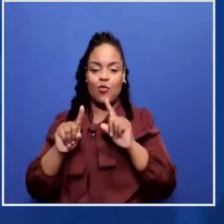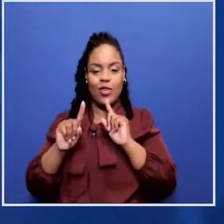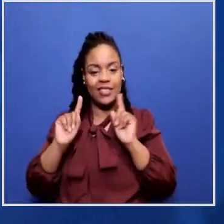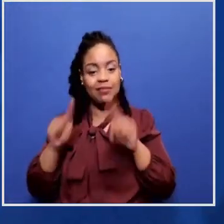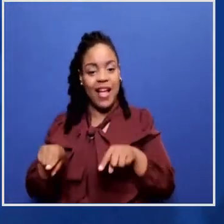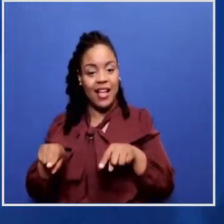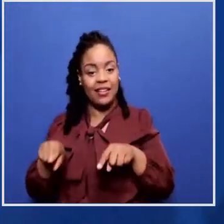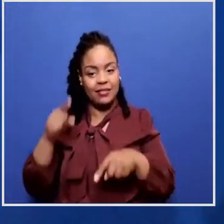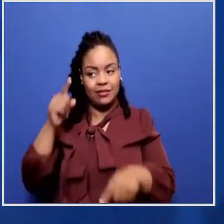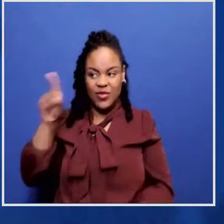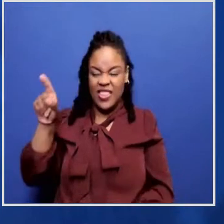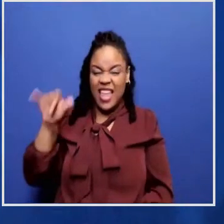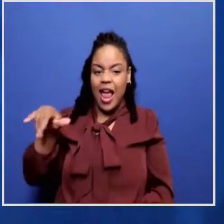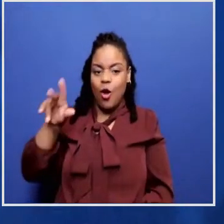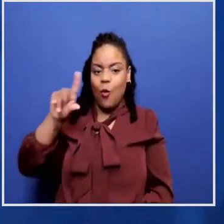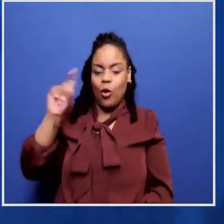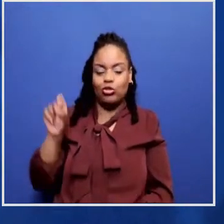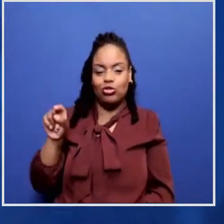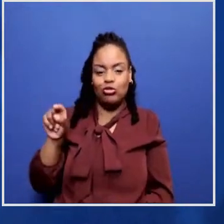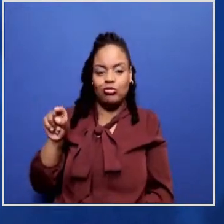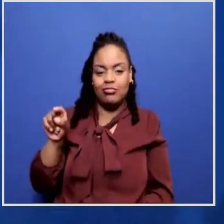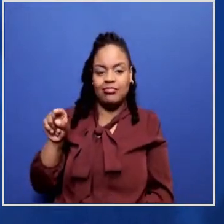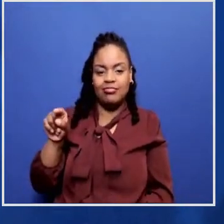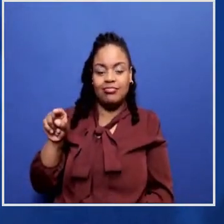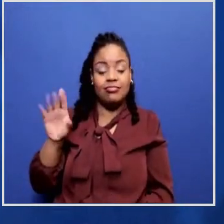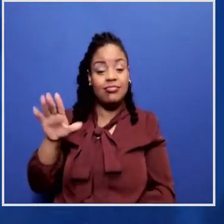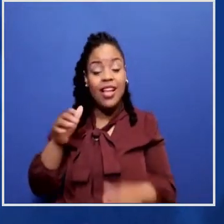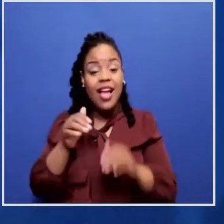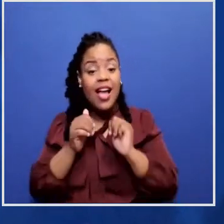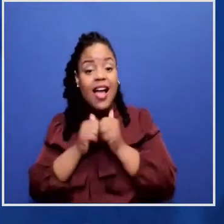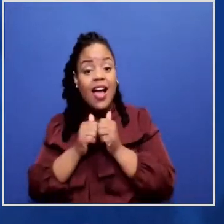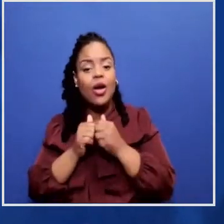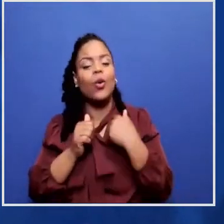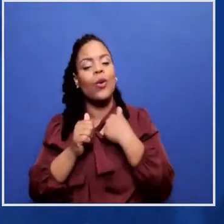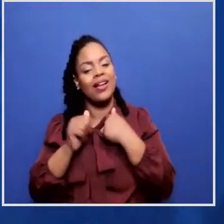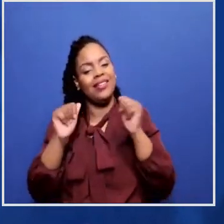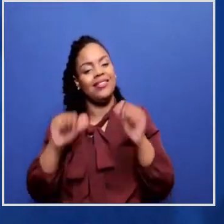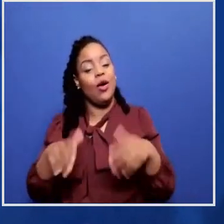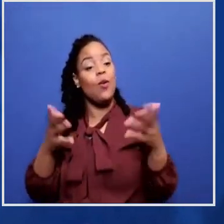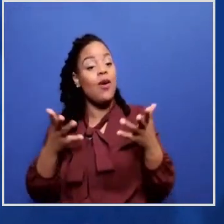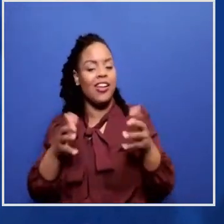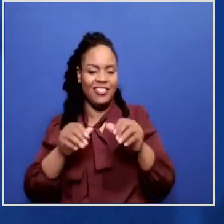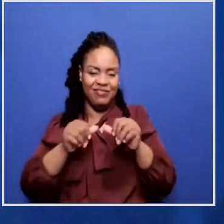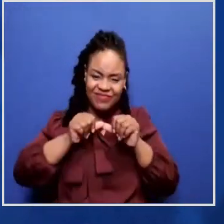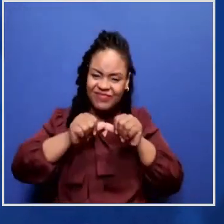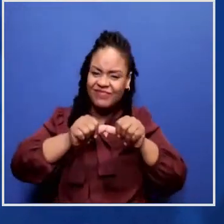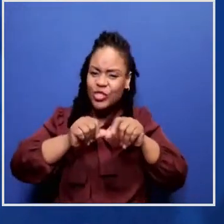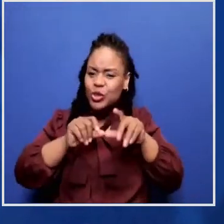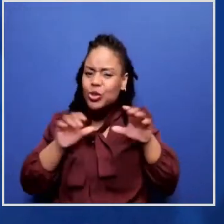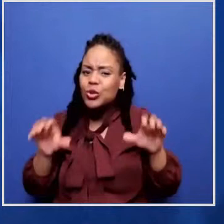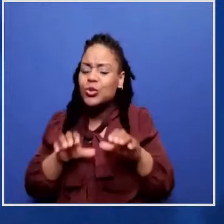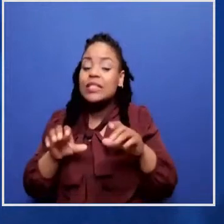THAT QUESTION BY SAYING THAT WE